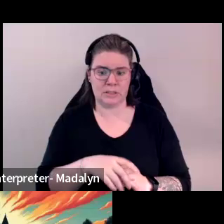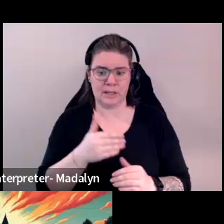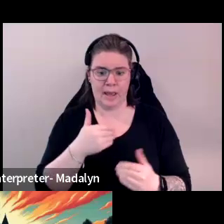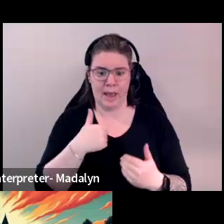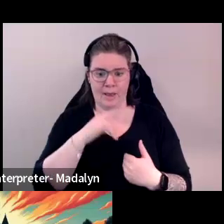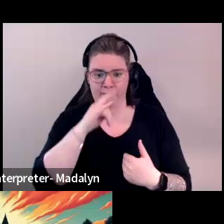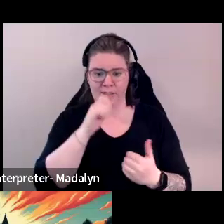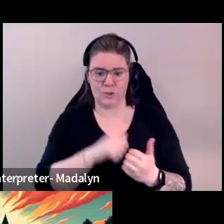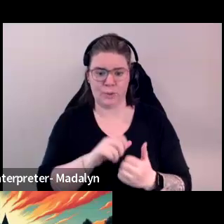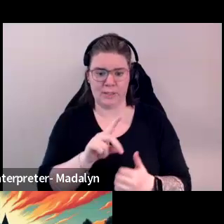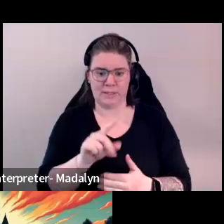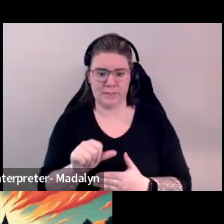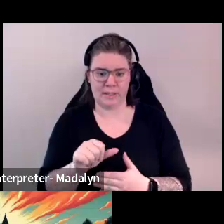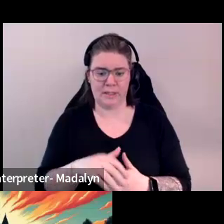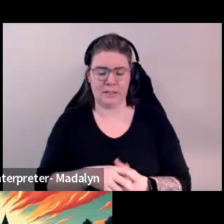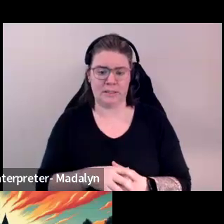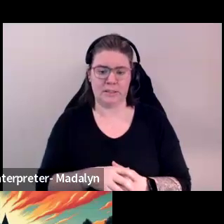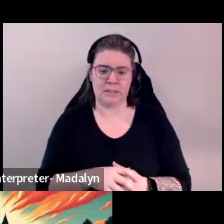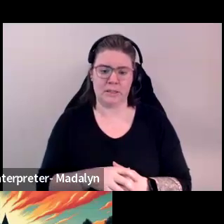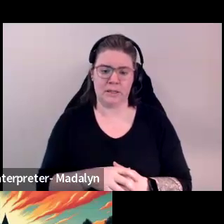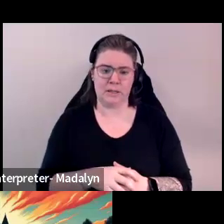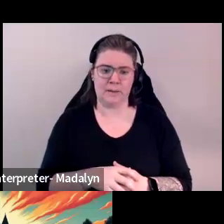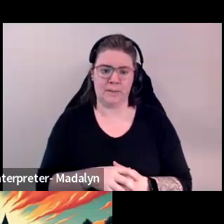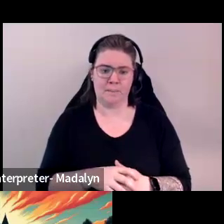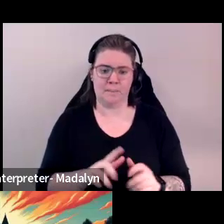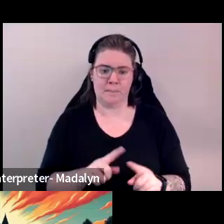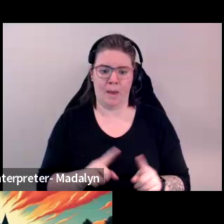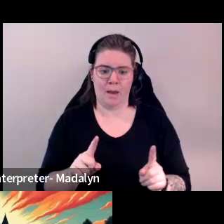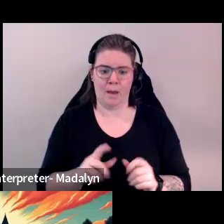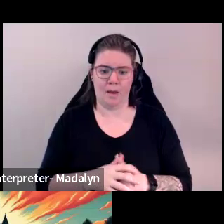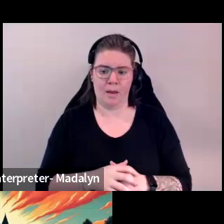Tom Olin: and stuff like that. And but you know it doesn't.